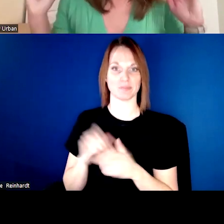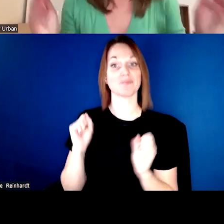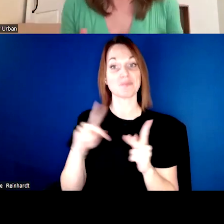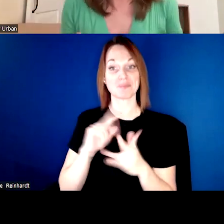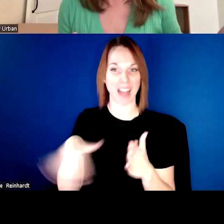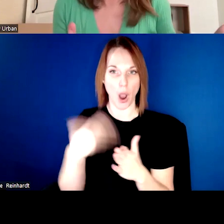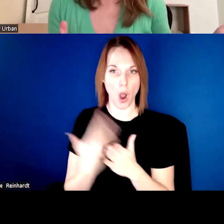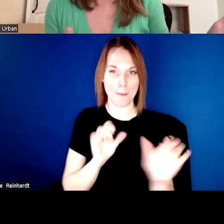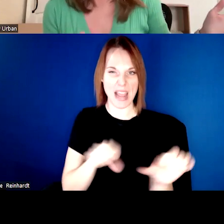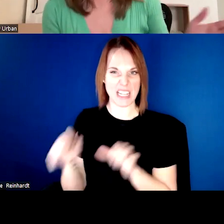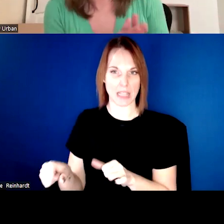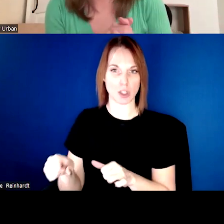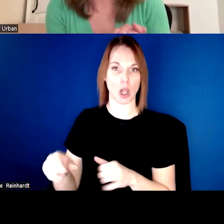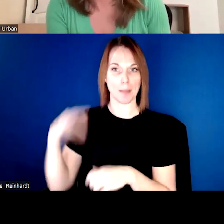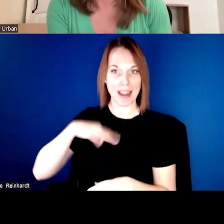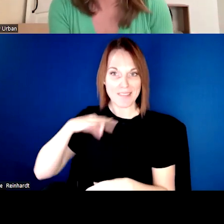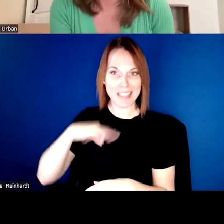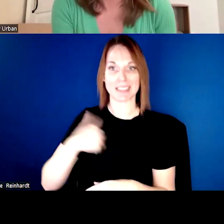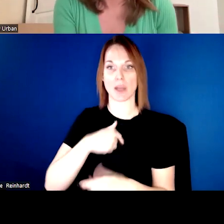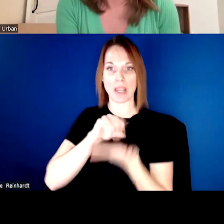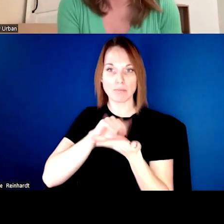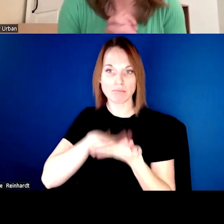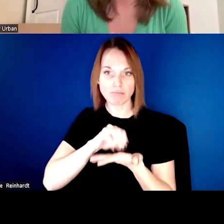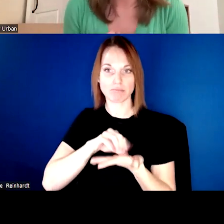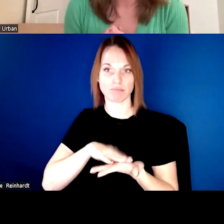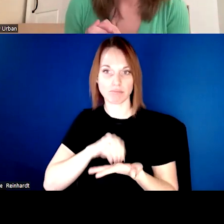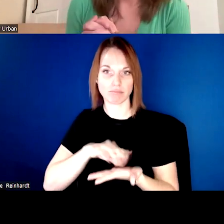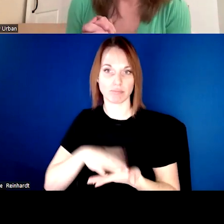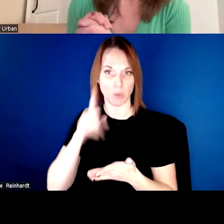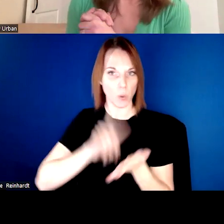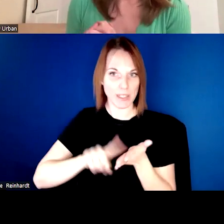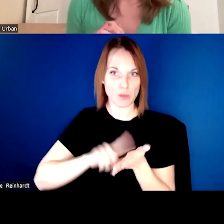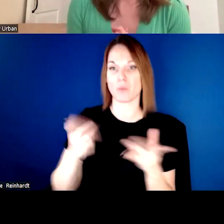that we document in the research on what financial education does. I think it's